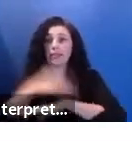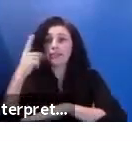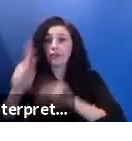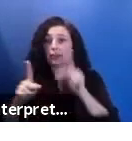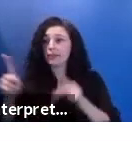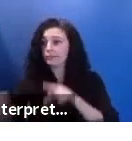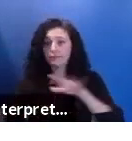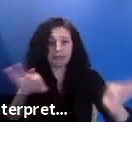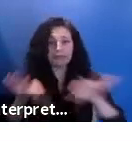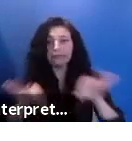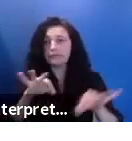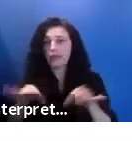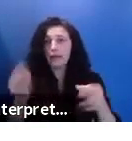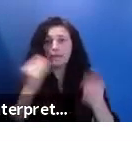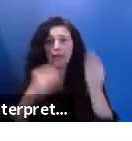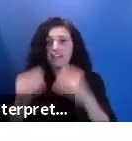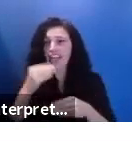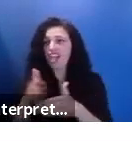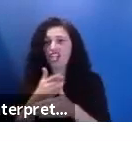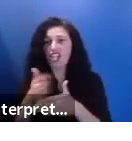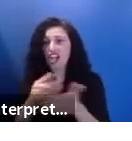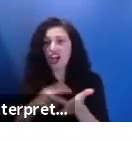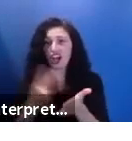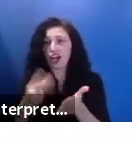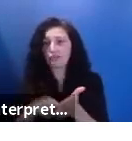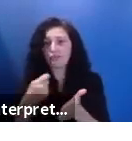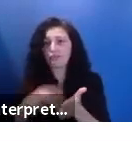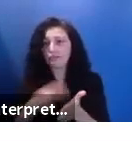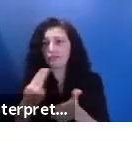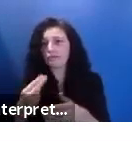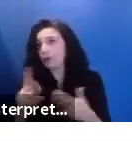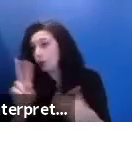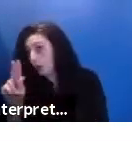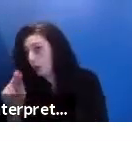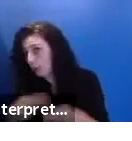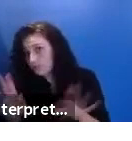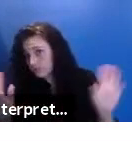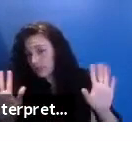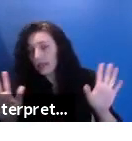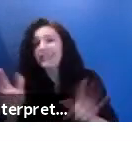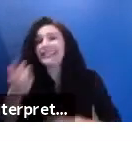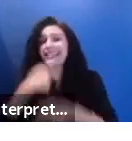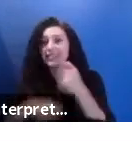There won't be shared utensils. Instead, the protocol specifically called for individually packaged meals that don't require